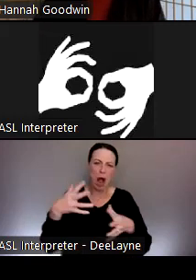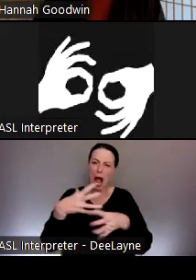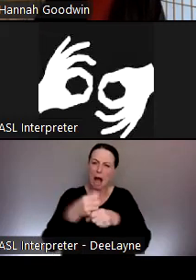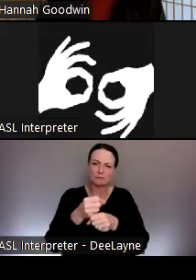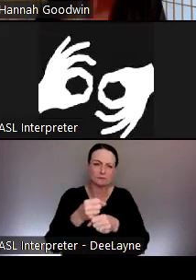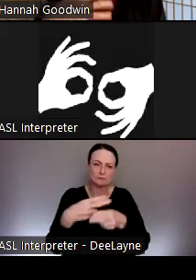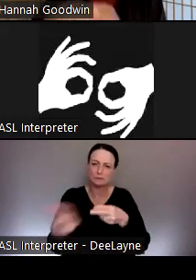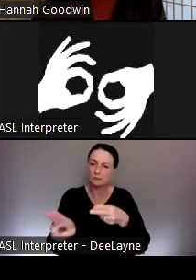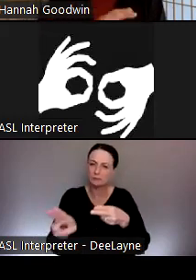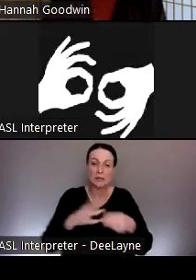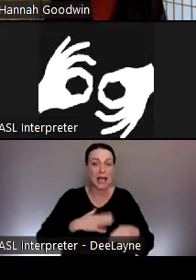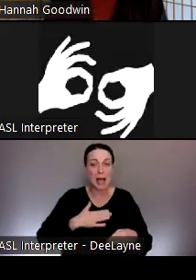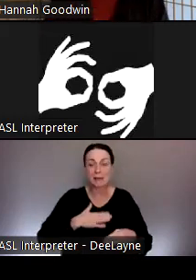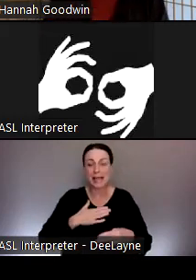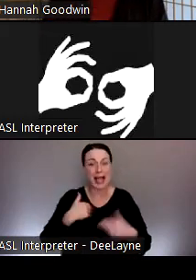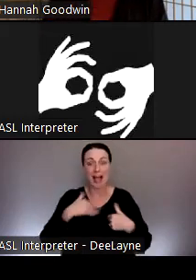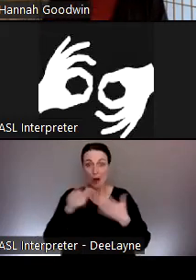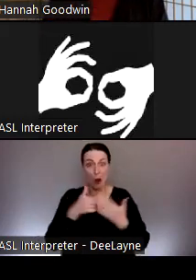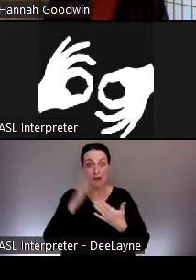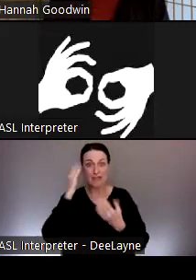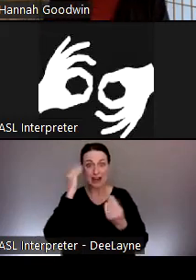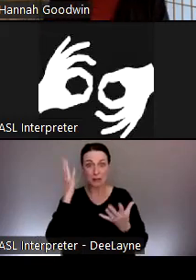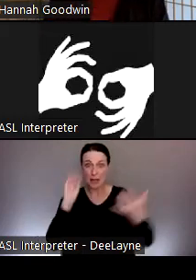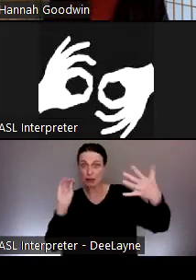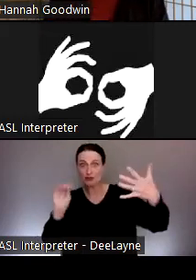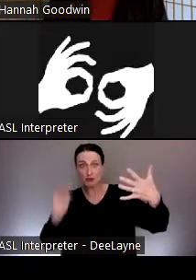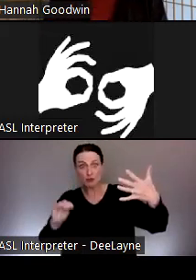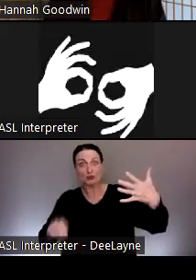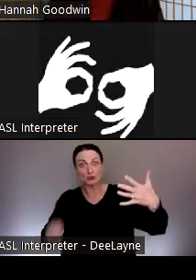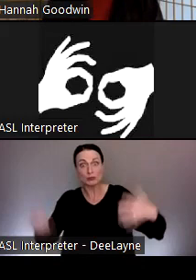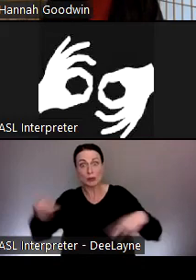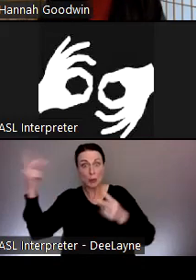Happy to have all of that information in other parts of the proposal submission.